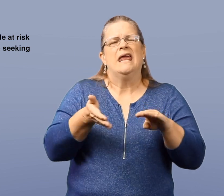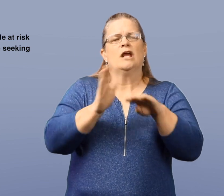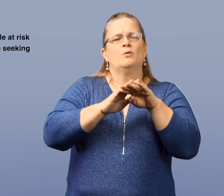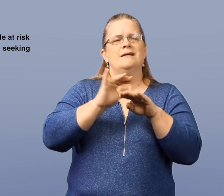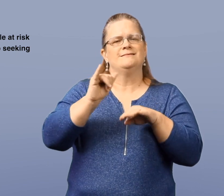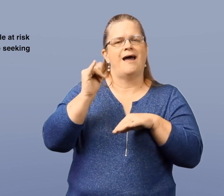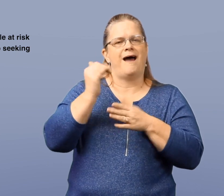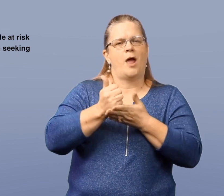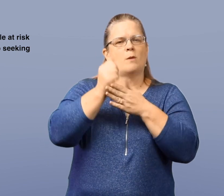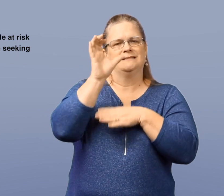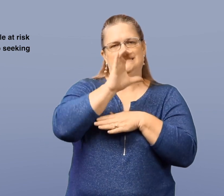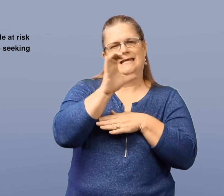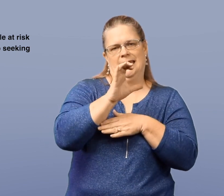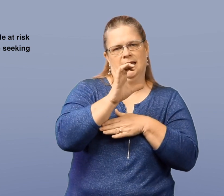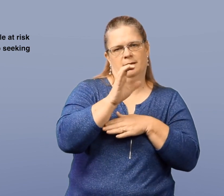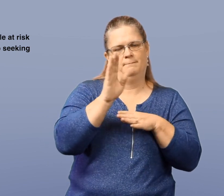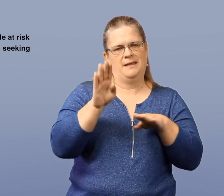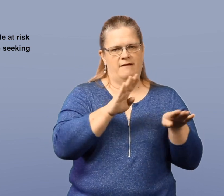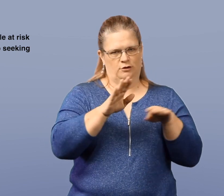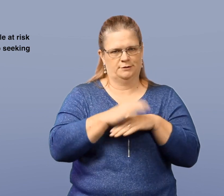So increase those help seeking behaviors.